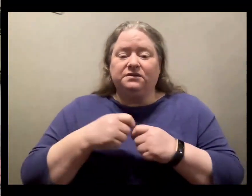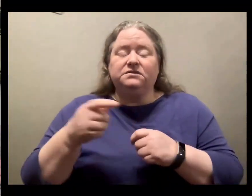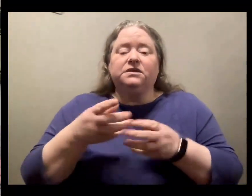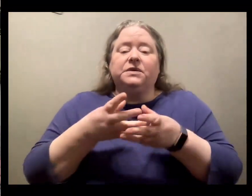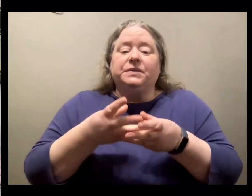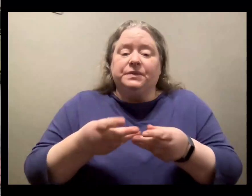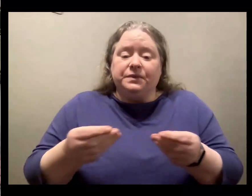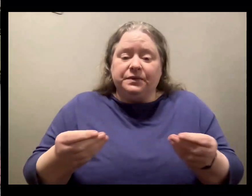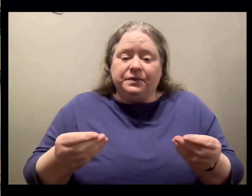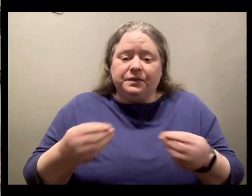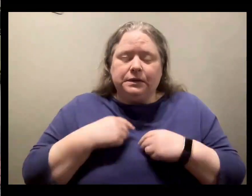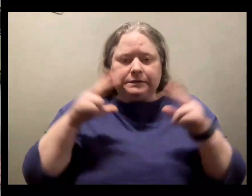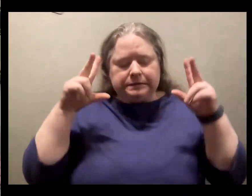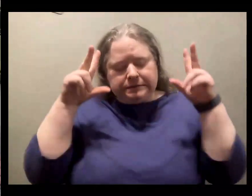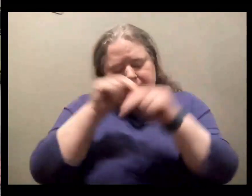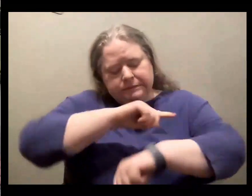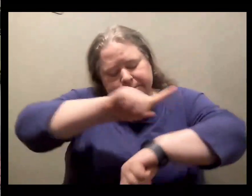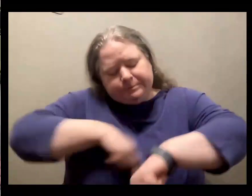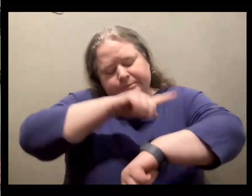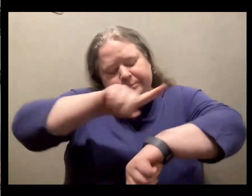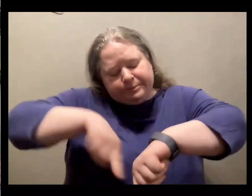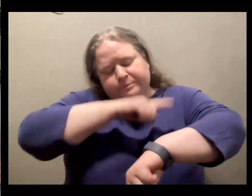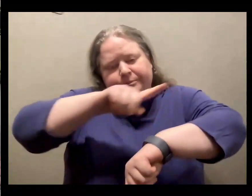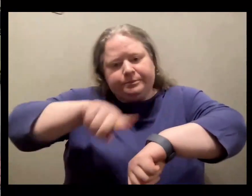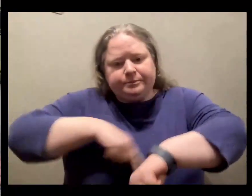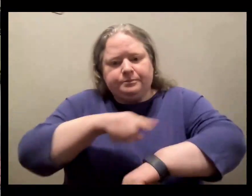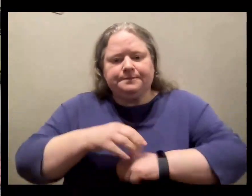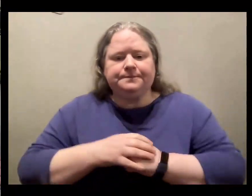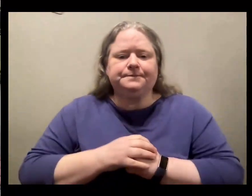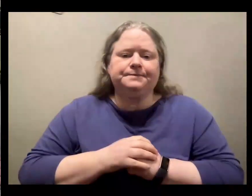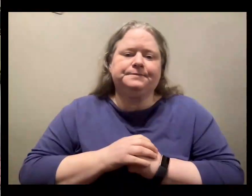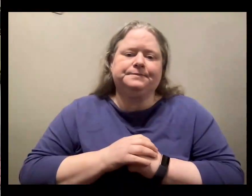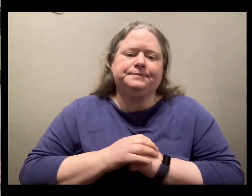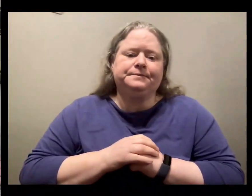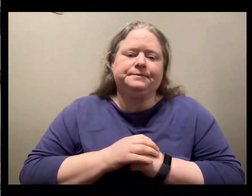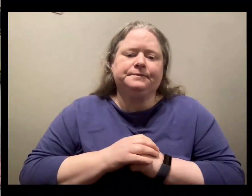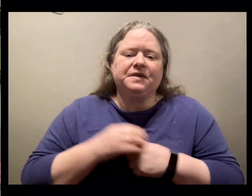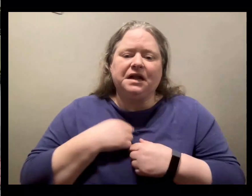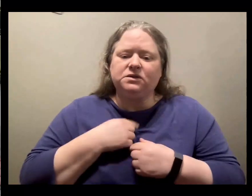Then when that eased off, I was sleeping all around the clock.